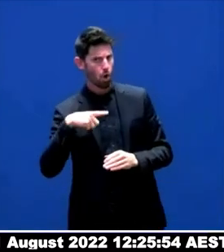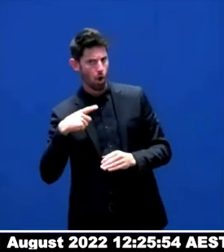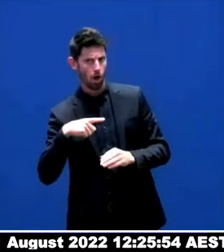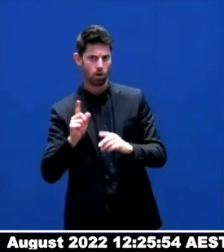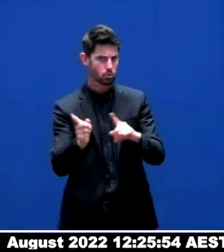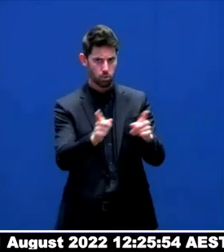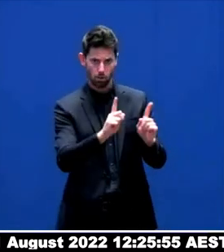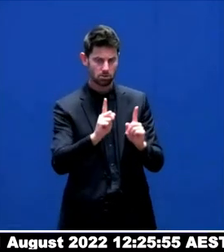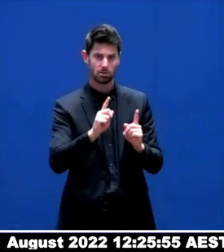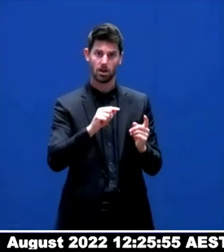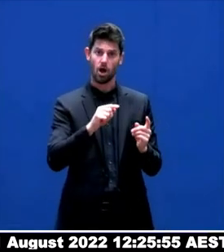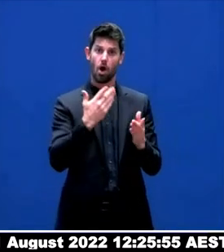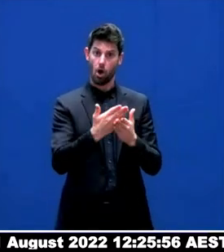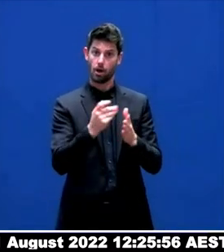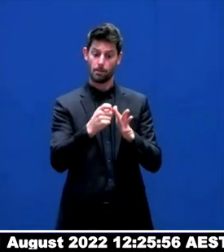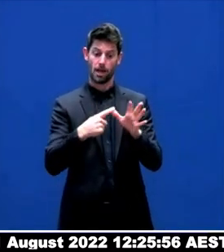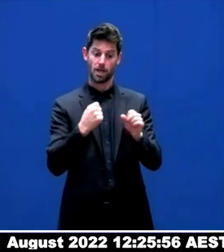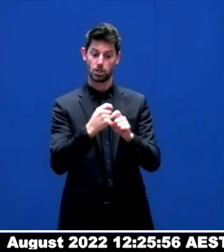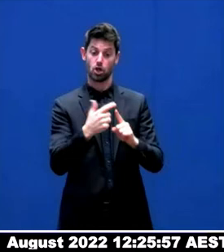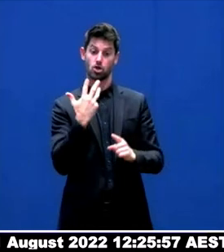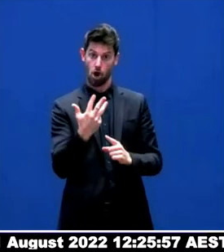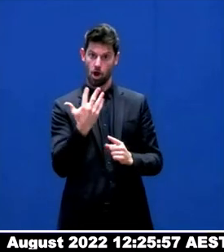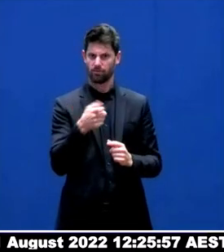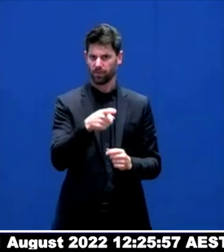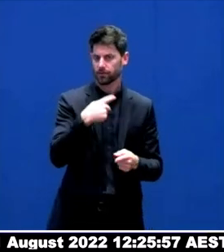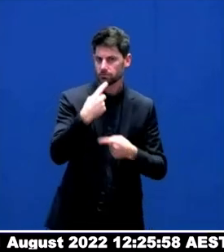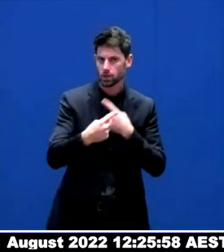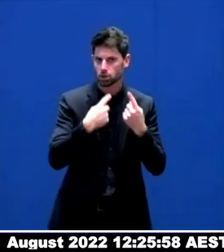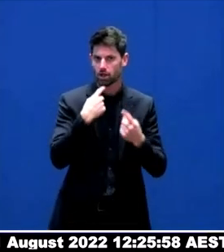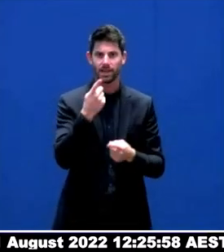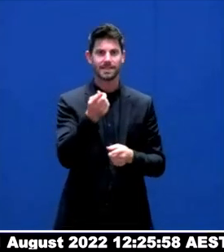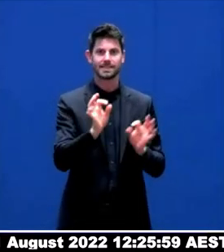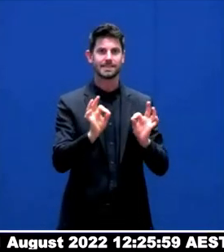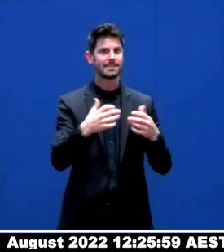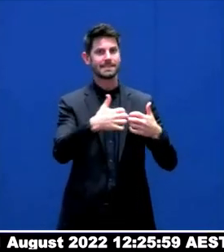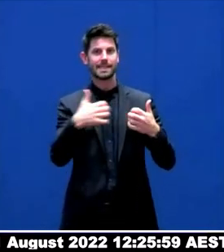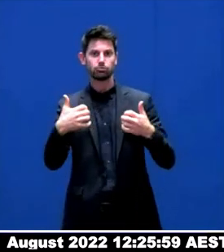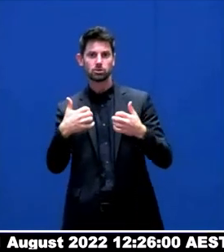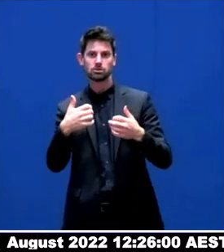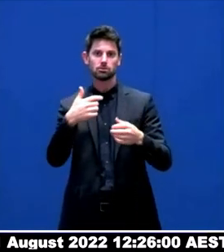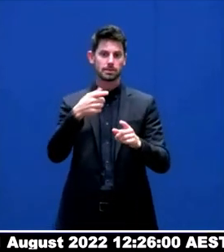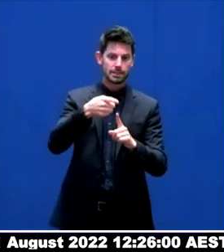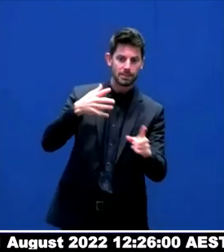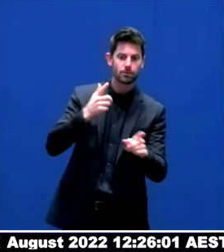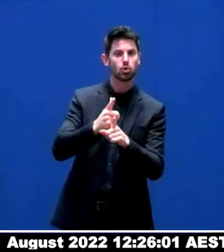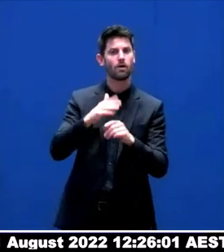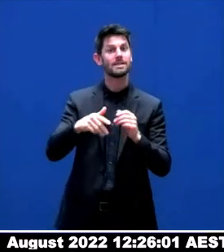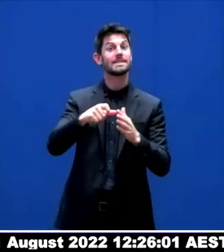So that's set out in page nine and following. There's not a separate heading for disabilities in relation to those issues.